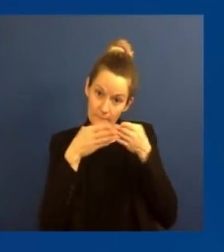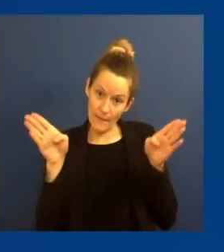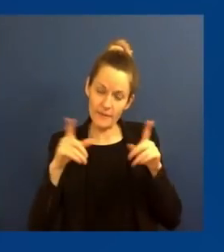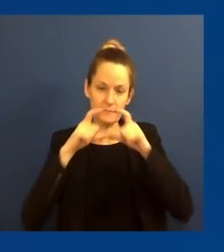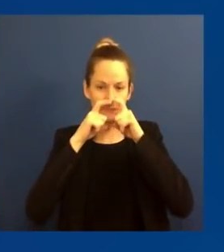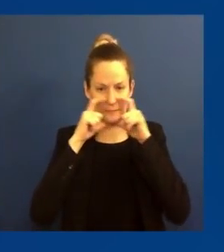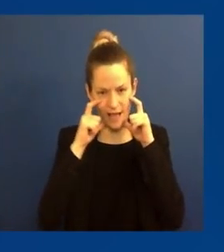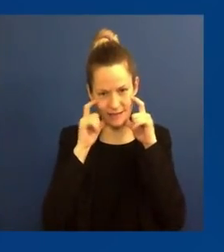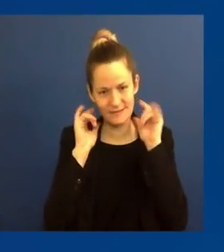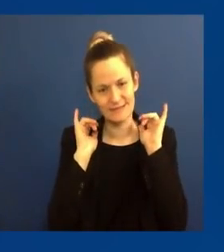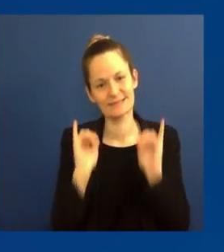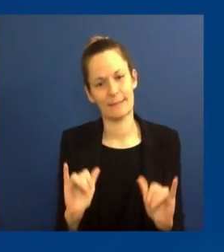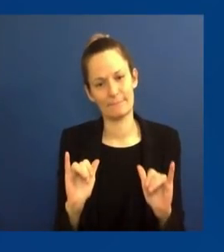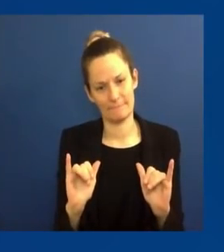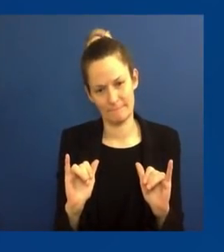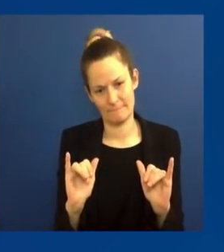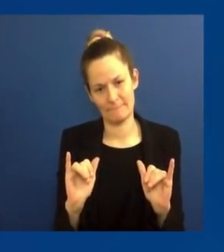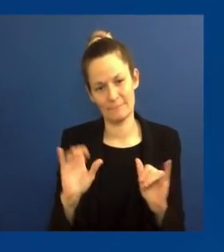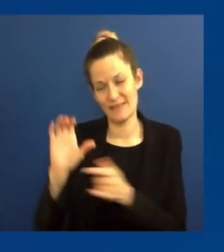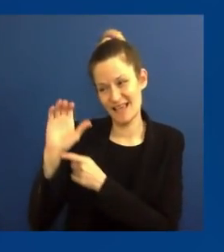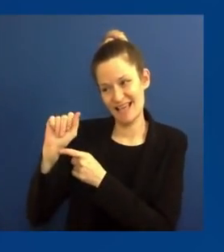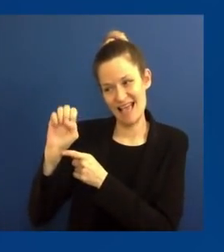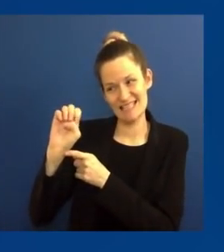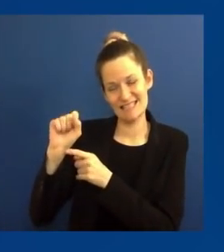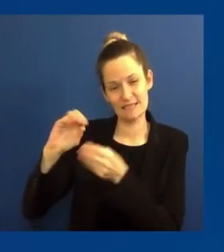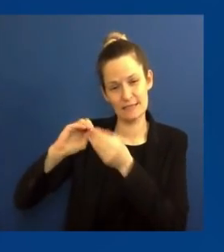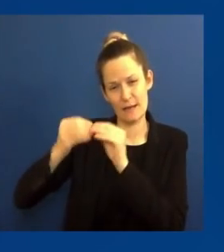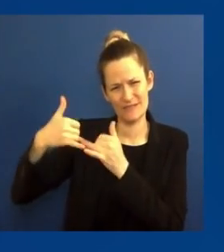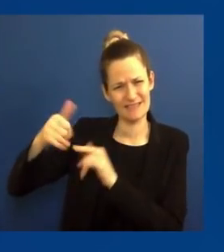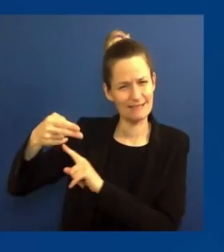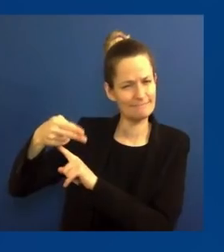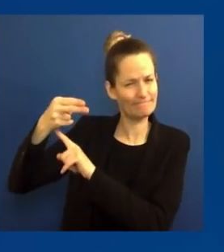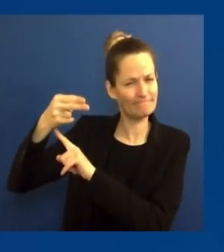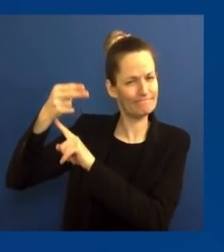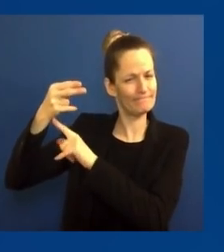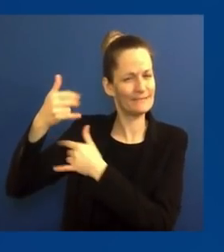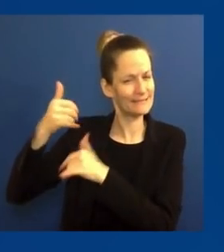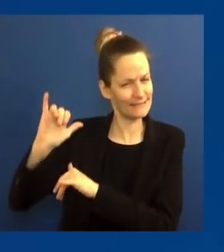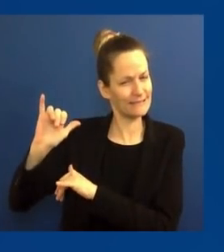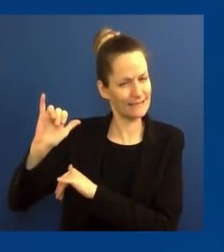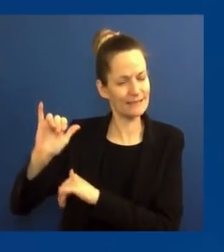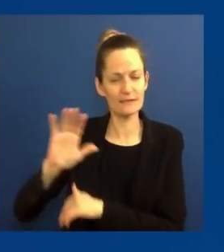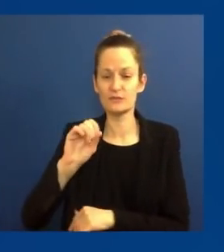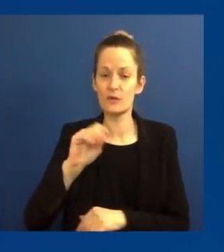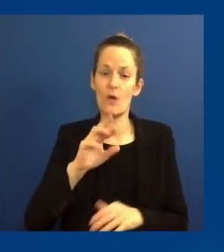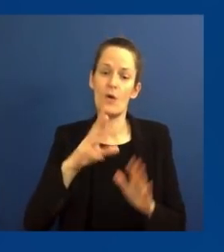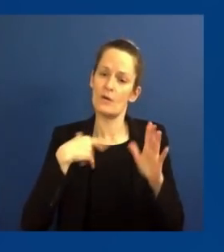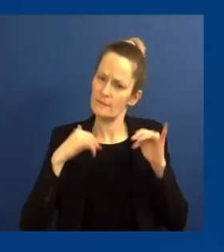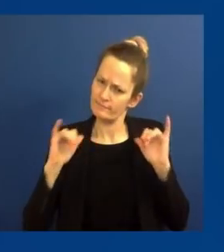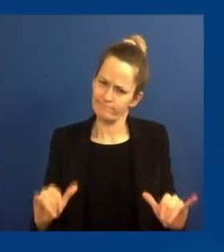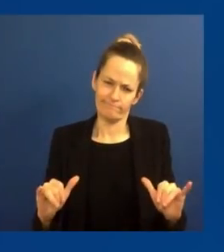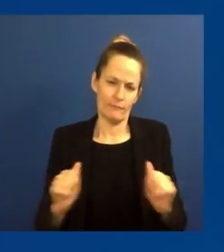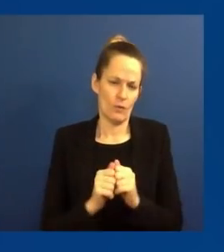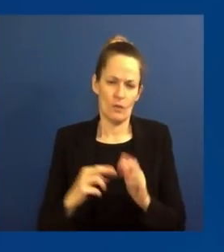to start thinking about taking off some of those measures. Mr. Zients: Thanks, everybody. I hope everybody has a good weekend.